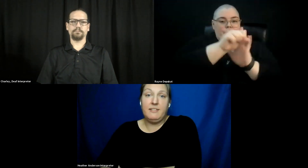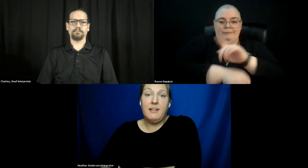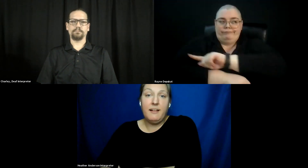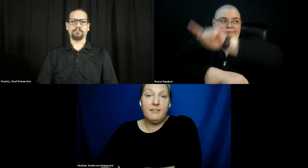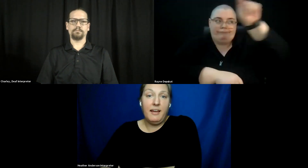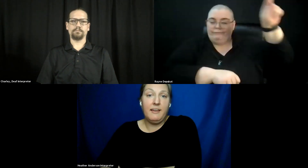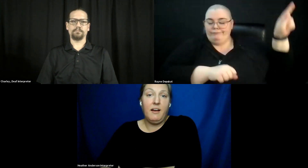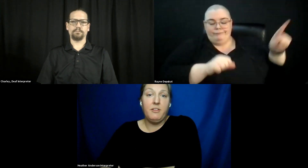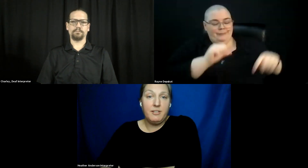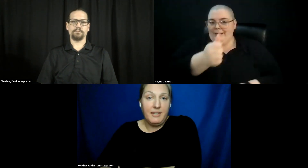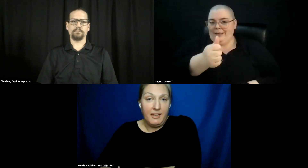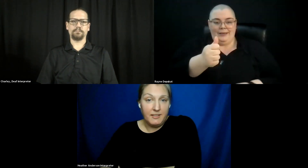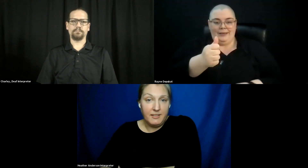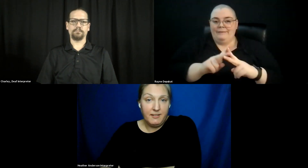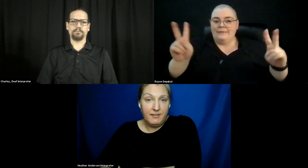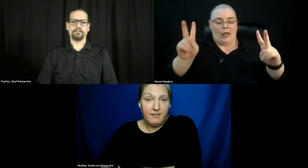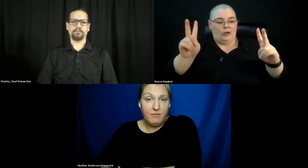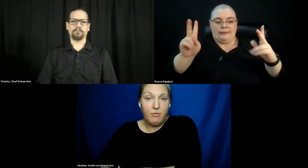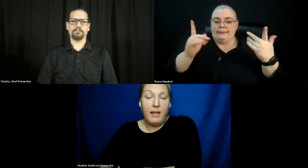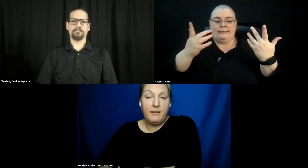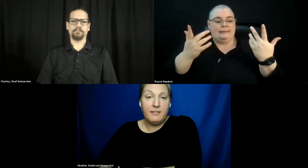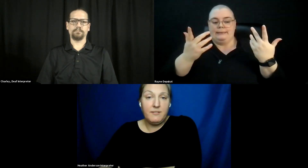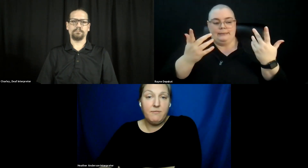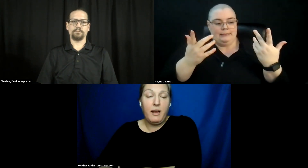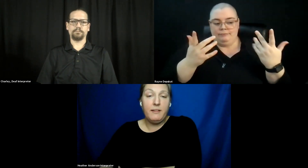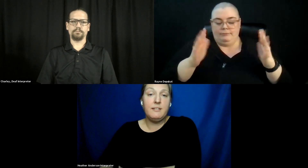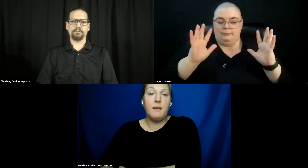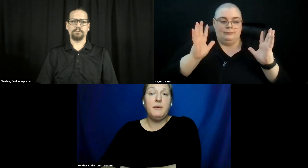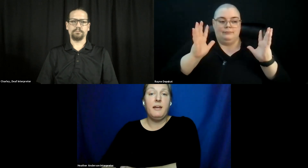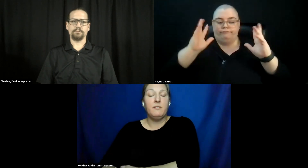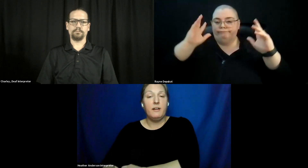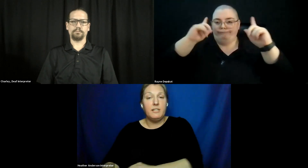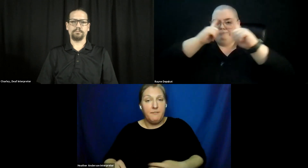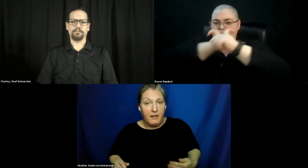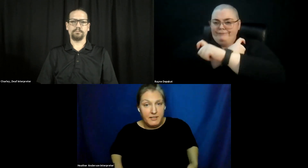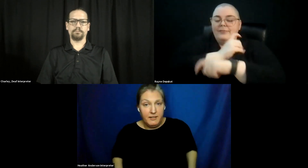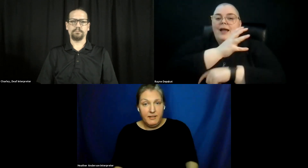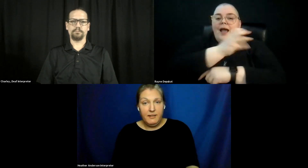It's not like other states, Rhode Island, Rhode Island MPa is very different.